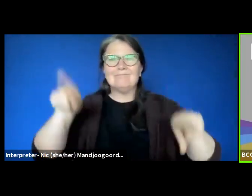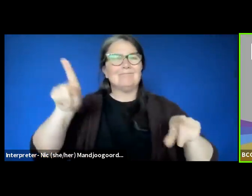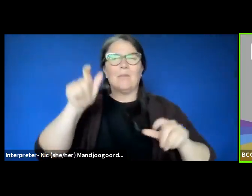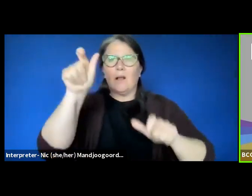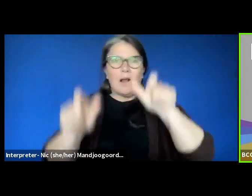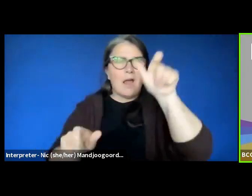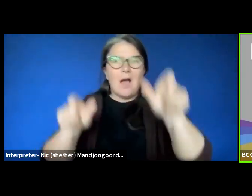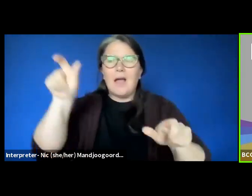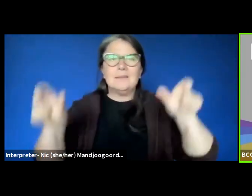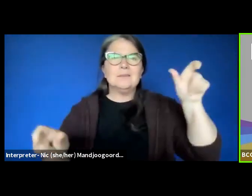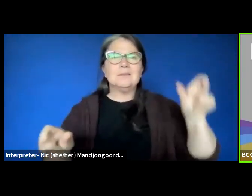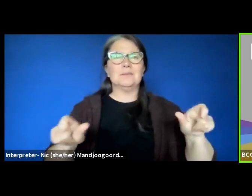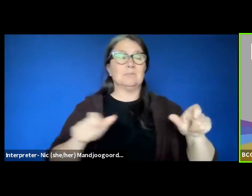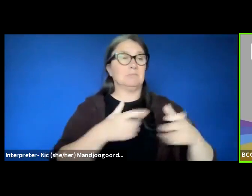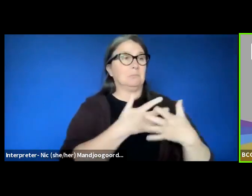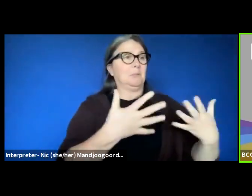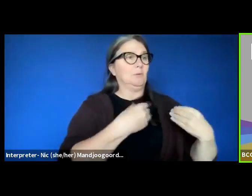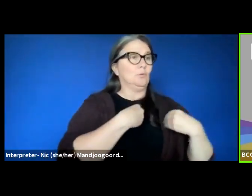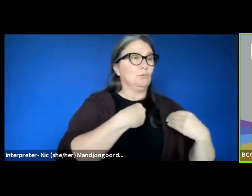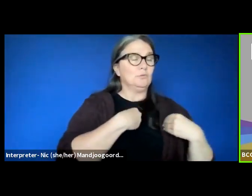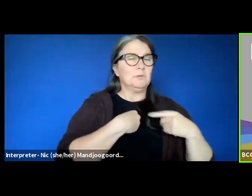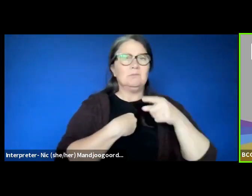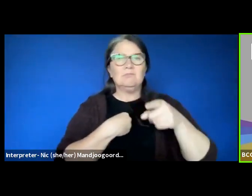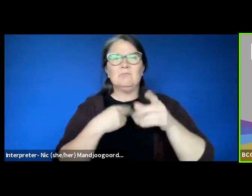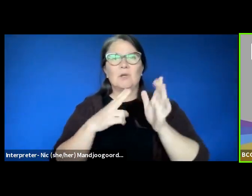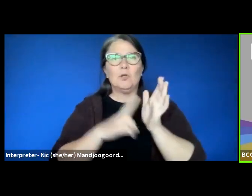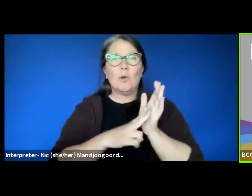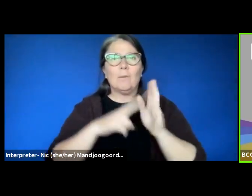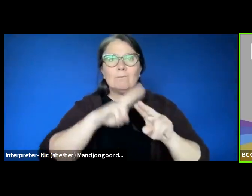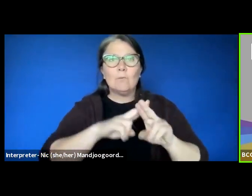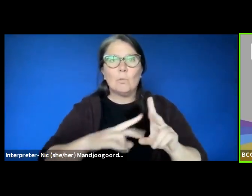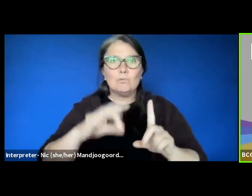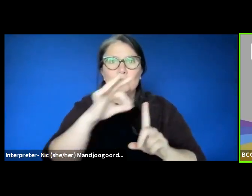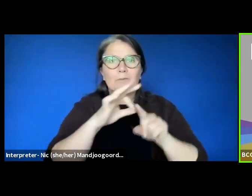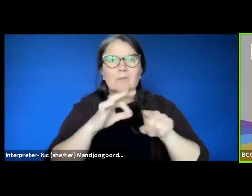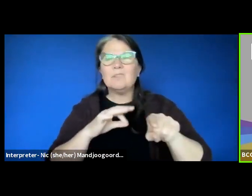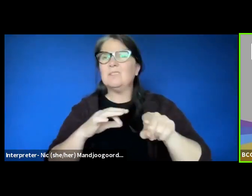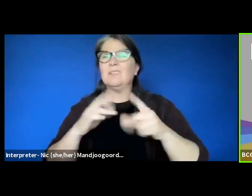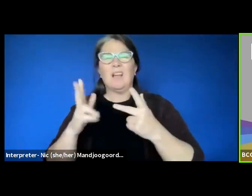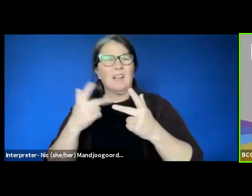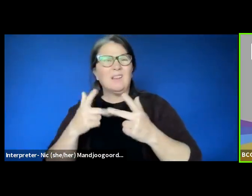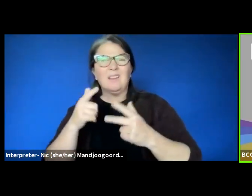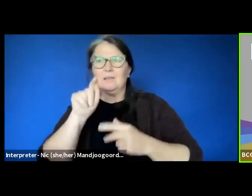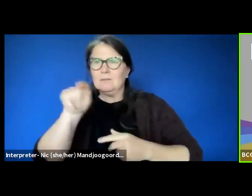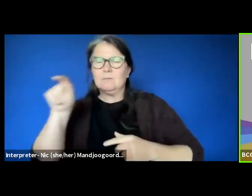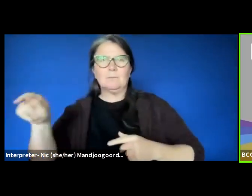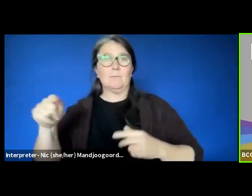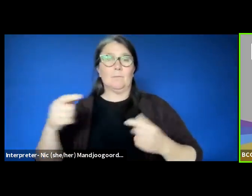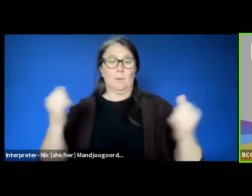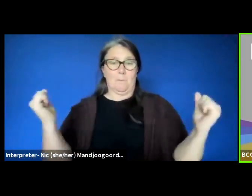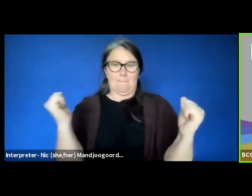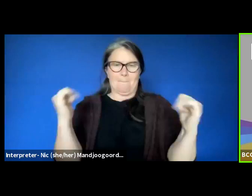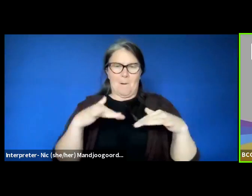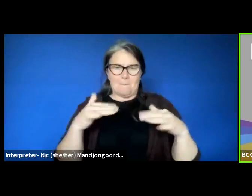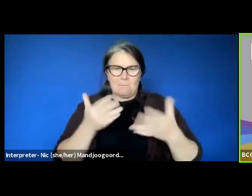government, not for profits. s and bringing diversity to the nd bringing diversity to the table bit ideas identities experiences. allows